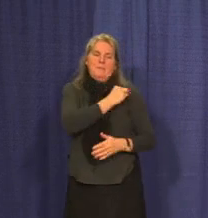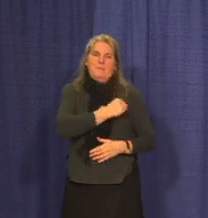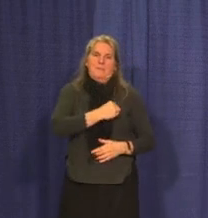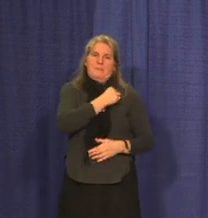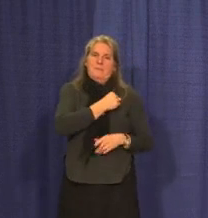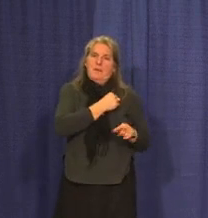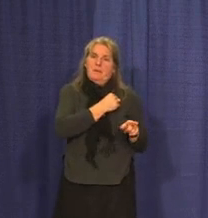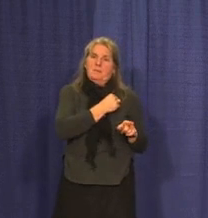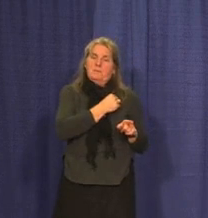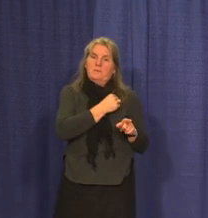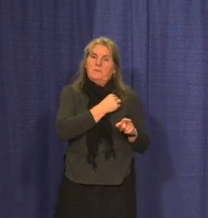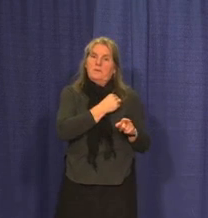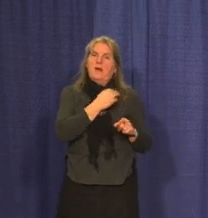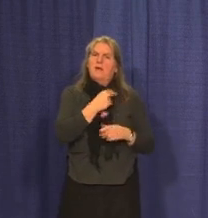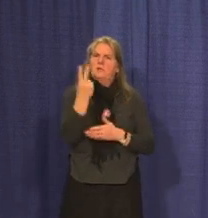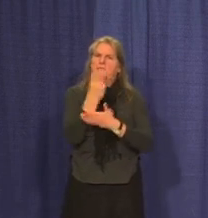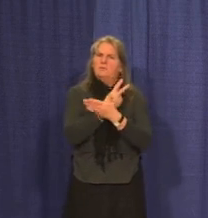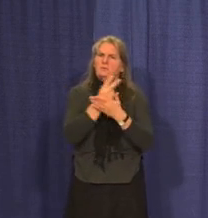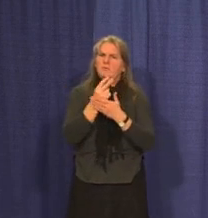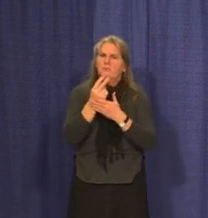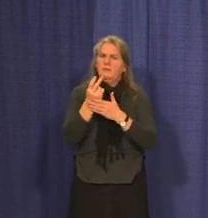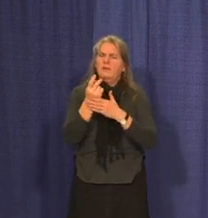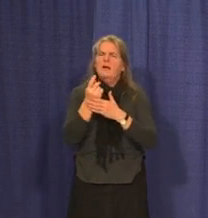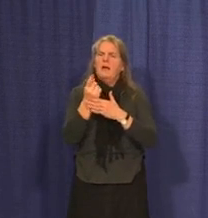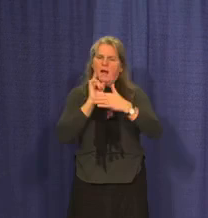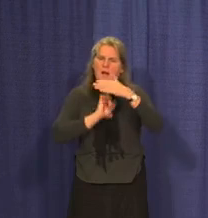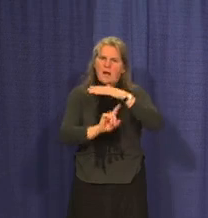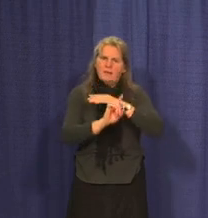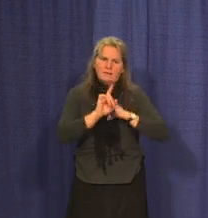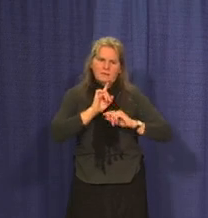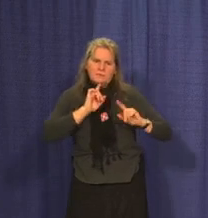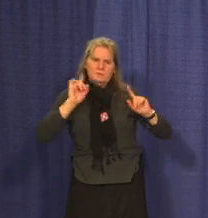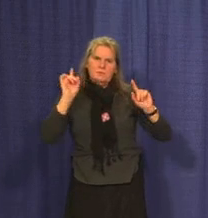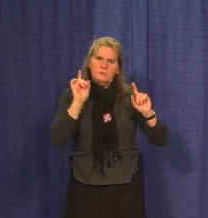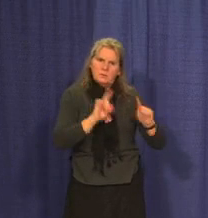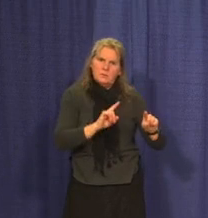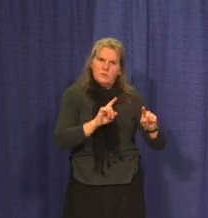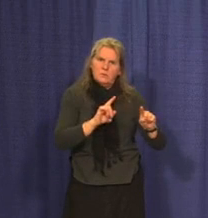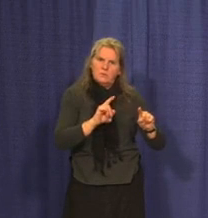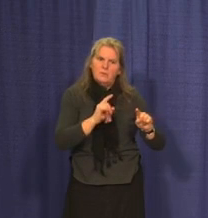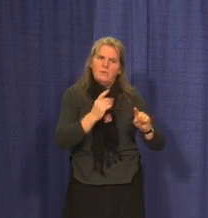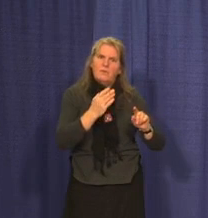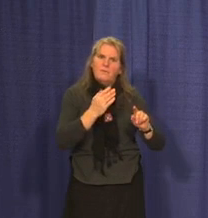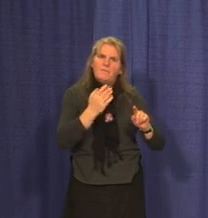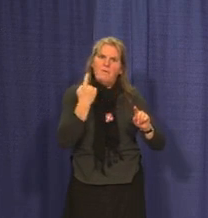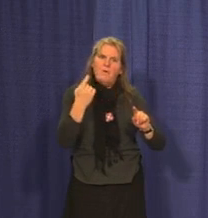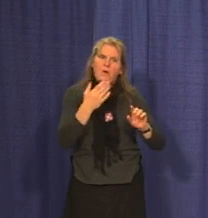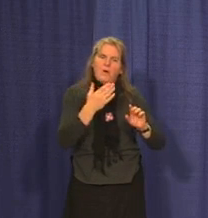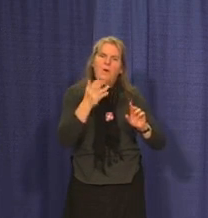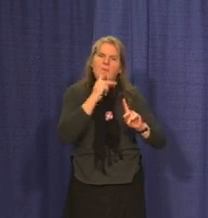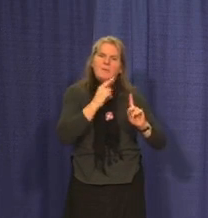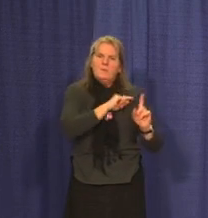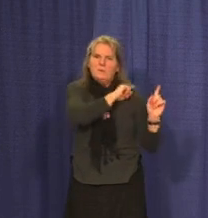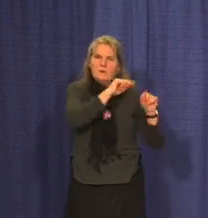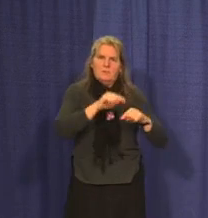Manitoba is another example where they have had two isolation orders for people